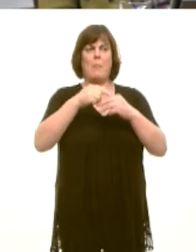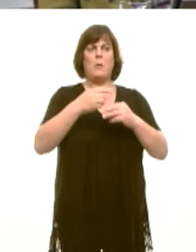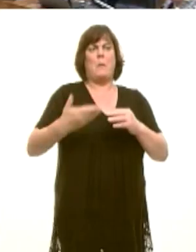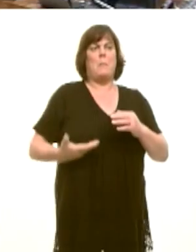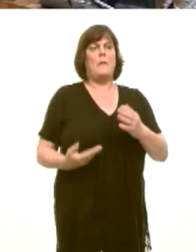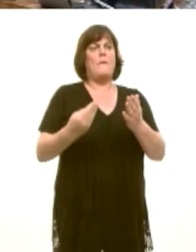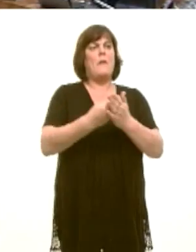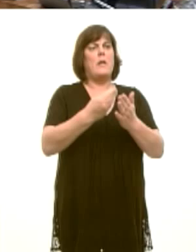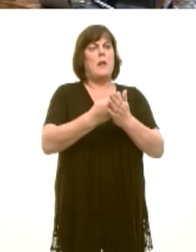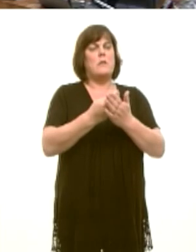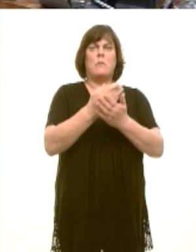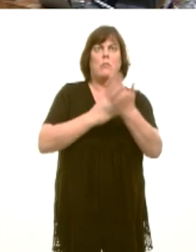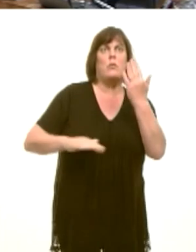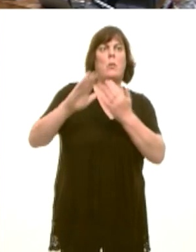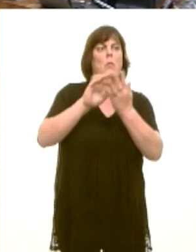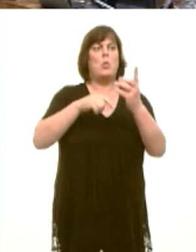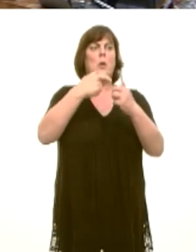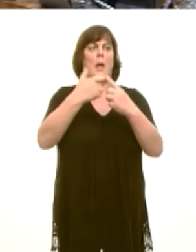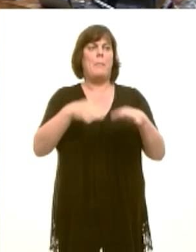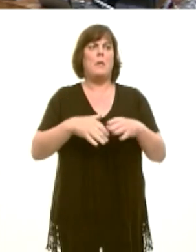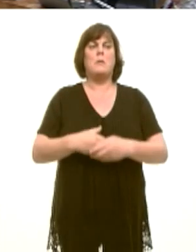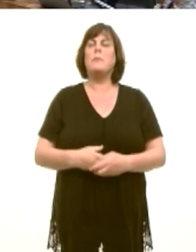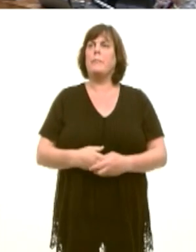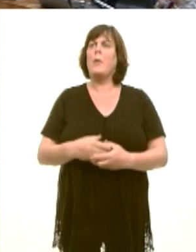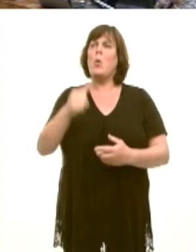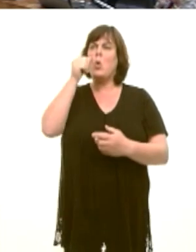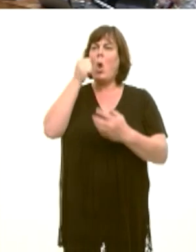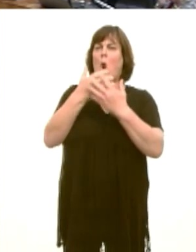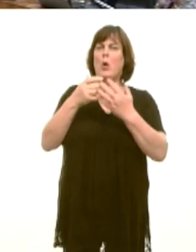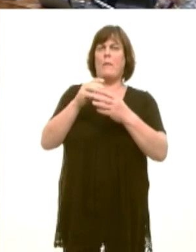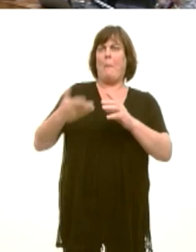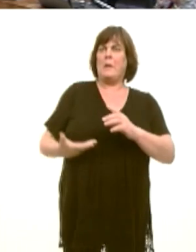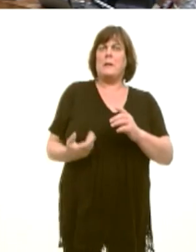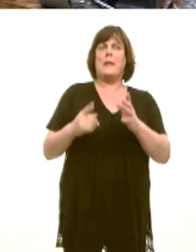Kirsty Williams: First Minister, many businesses in Llanwrtyd Wells and Crickhowell in my constituency